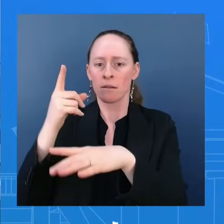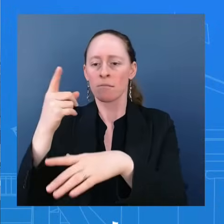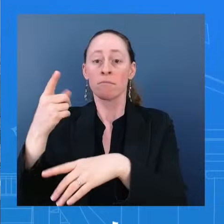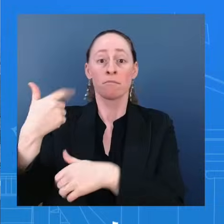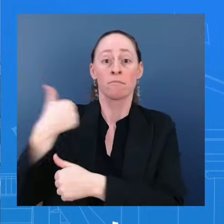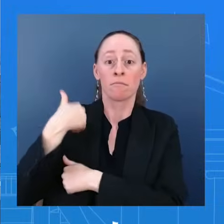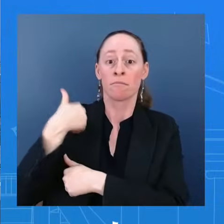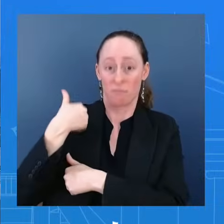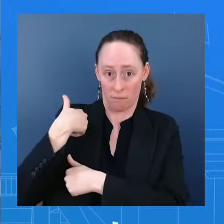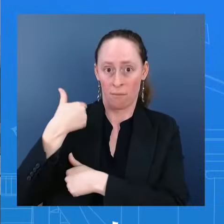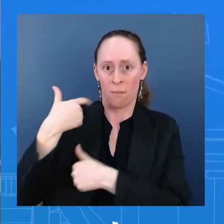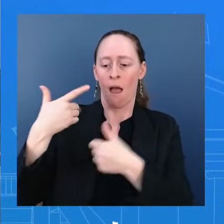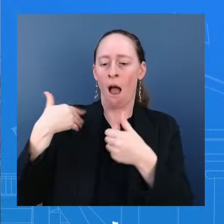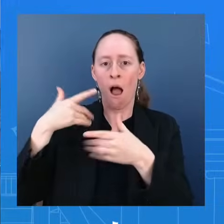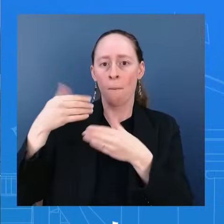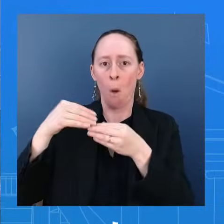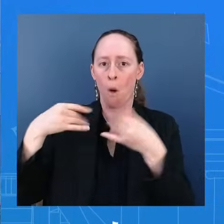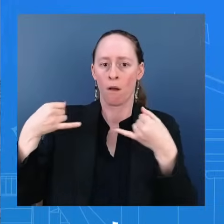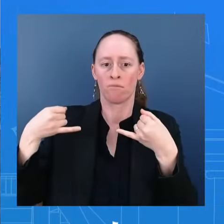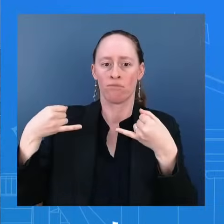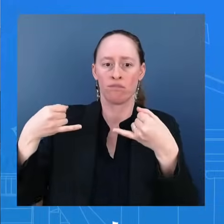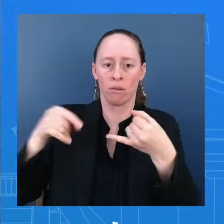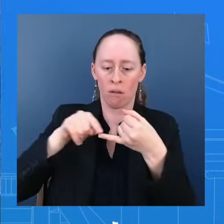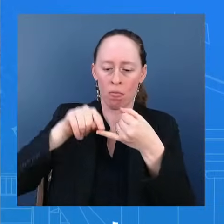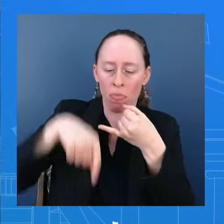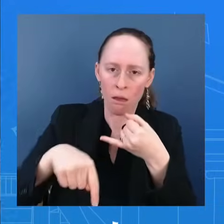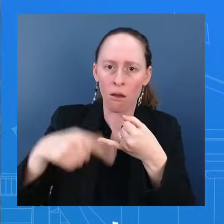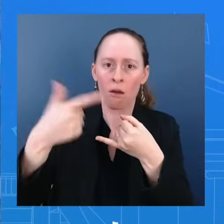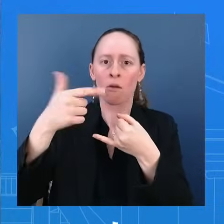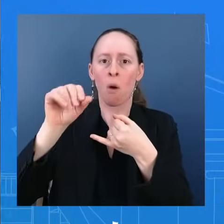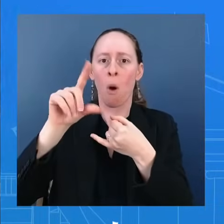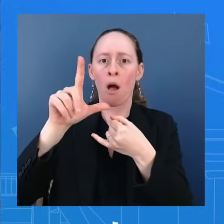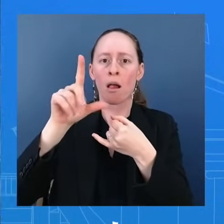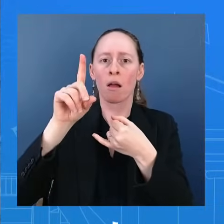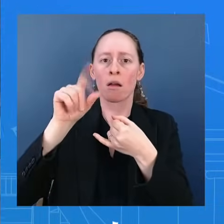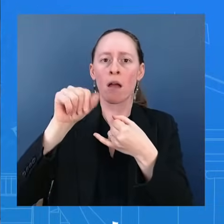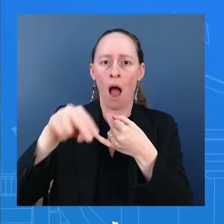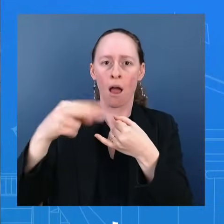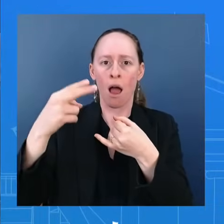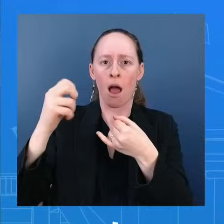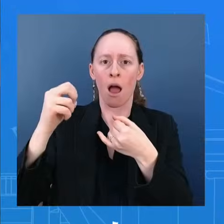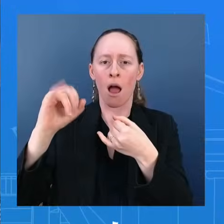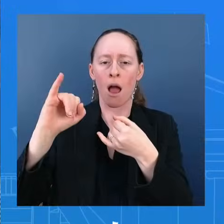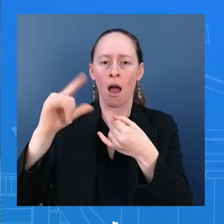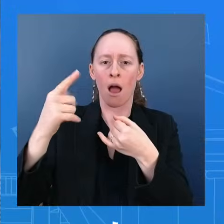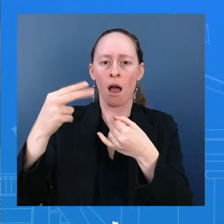with an independent and sovereign Syria. So, will the administration pressure its ally to withdraw those troops?